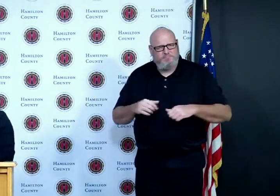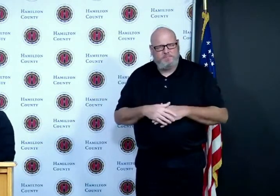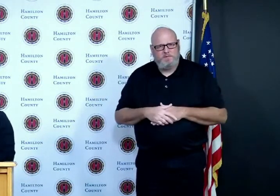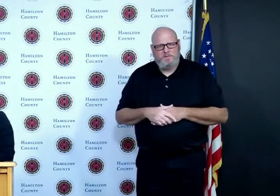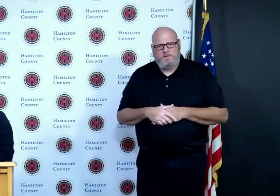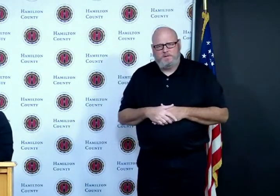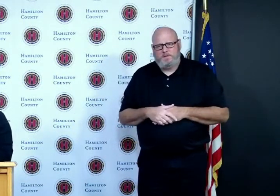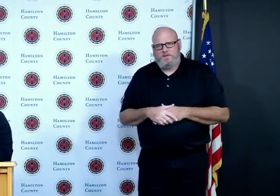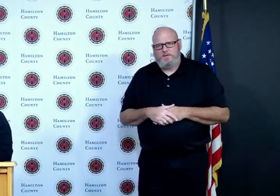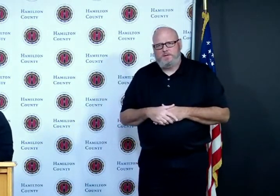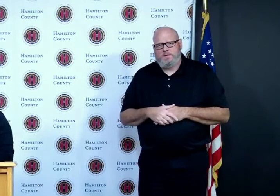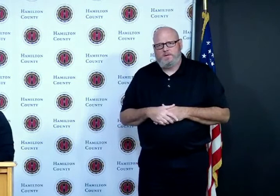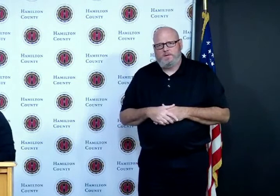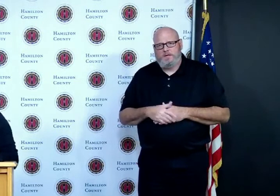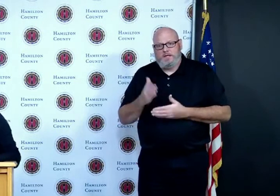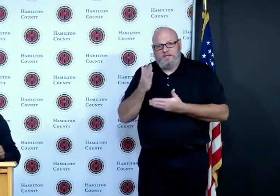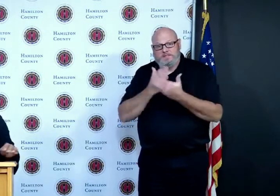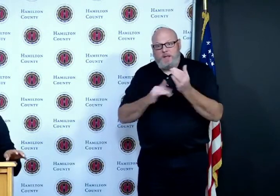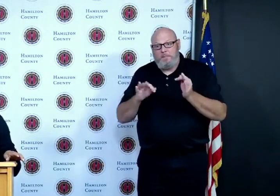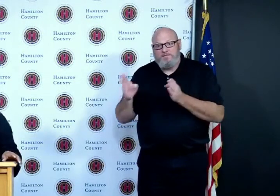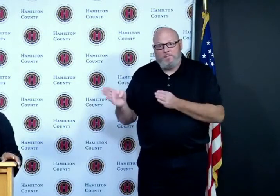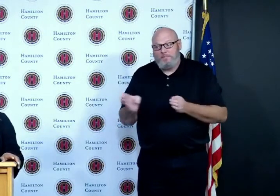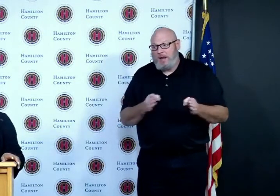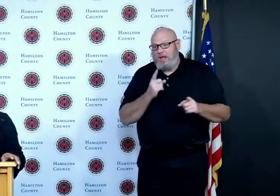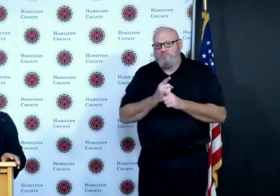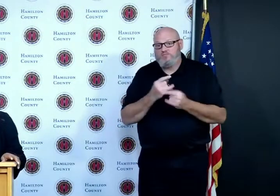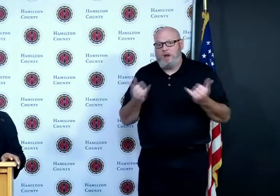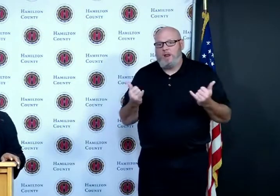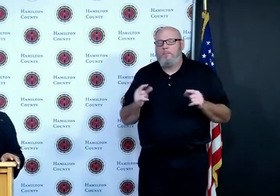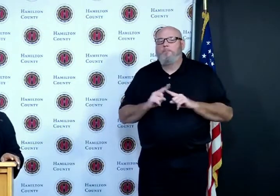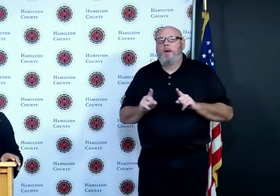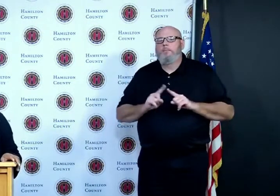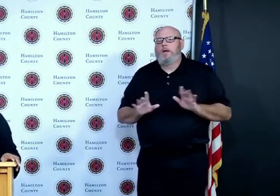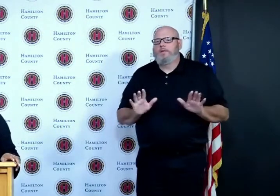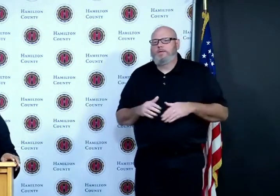but the Economic Recovery Relief Task Force continues to push the envelope